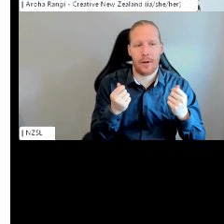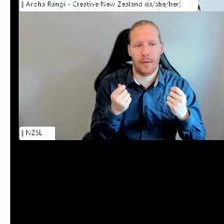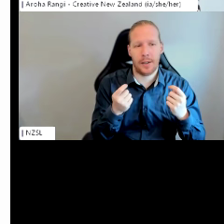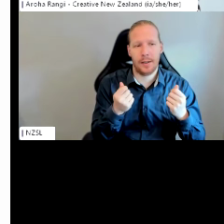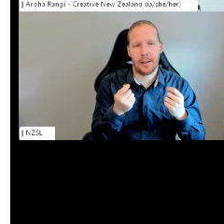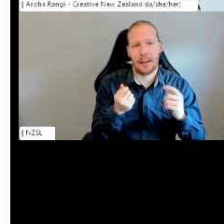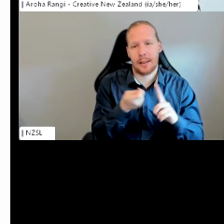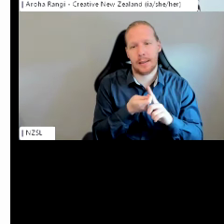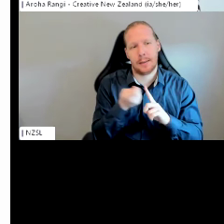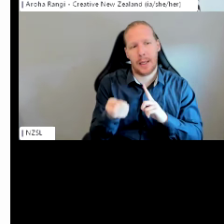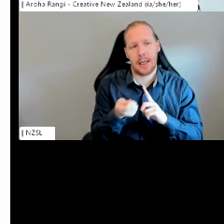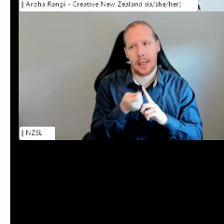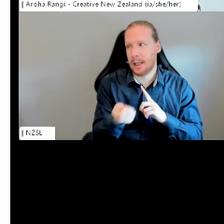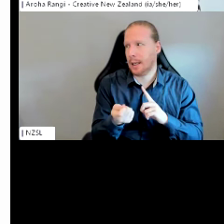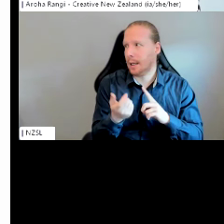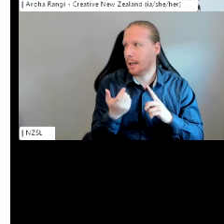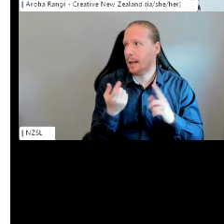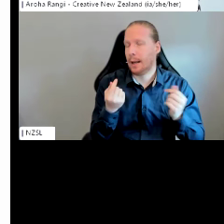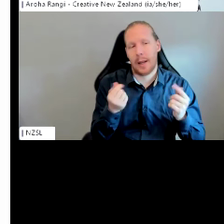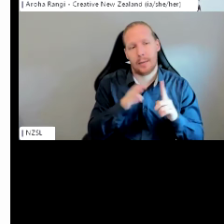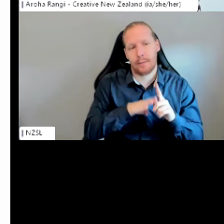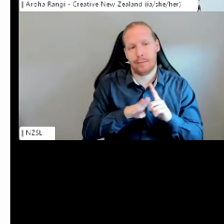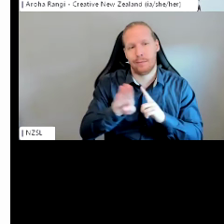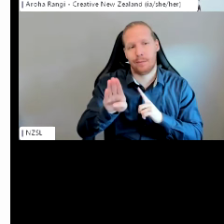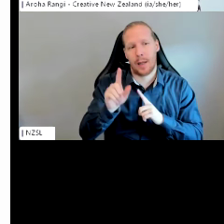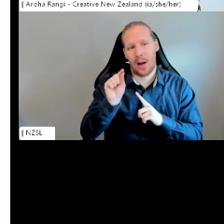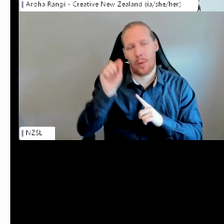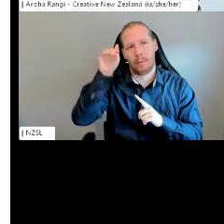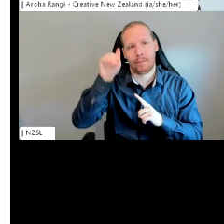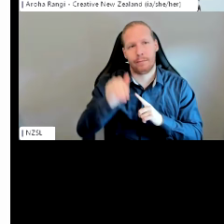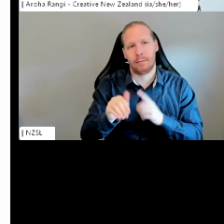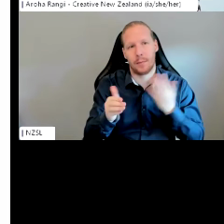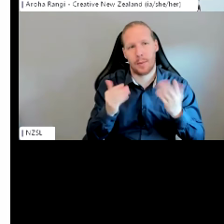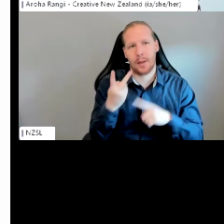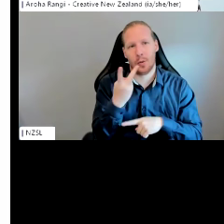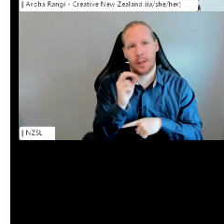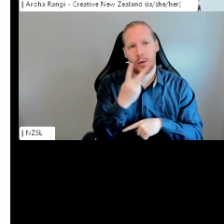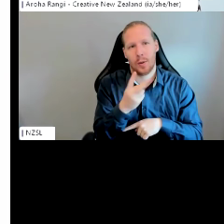Um, I would say that it had declined more than this and has probably on its way back up,